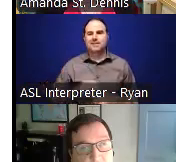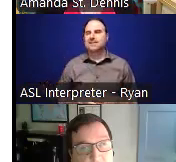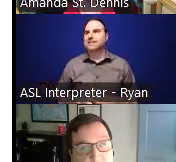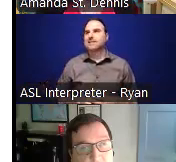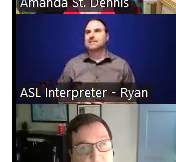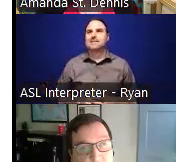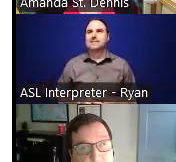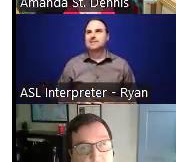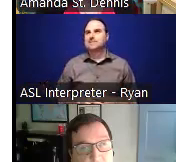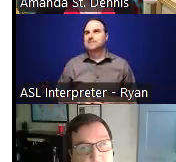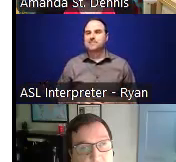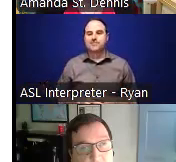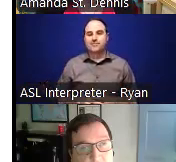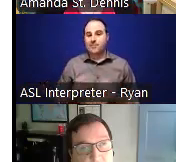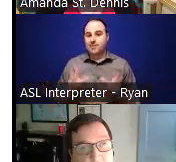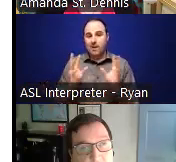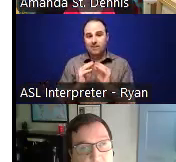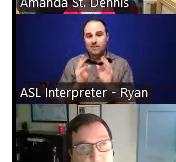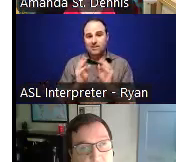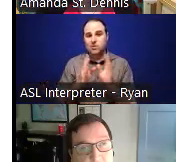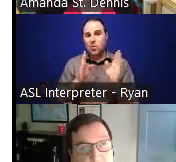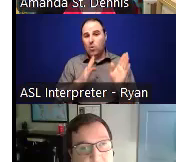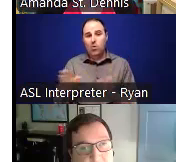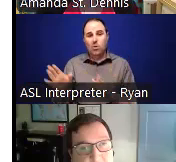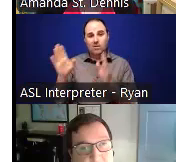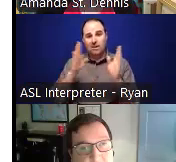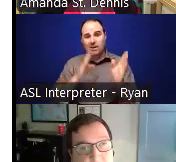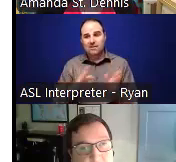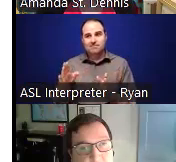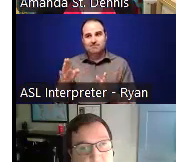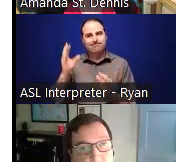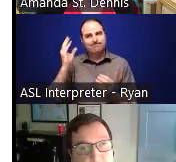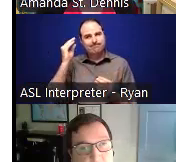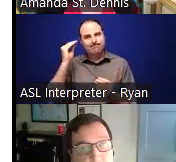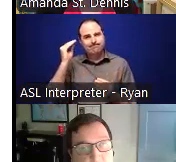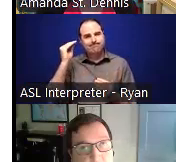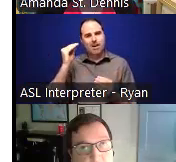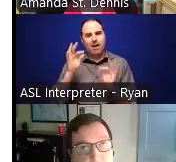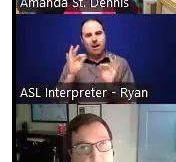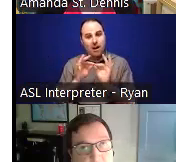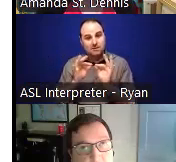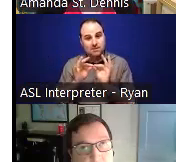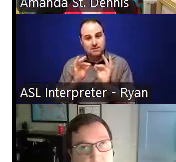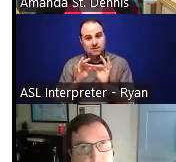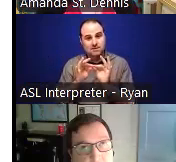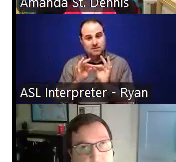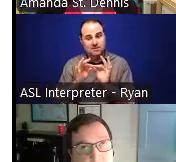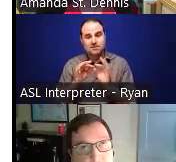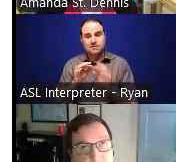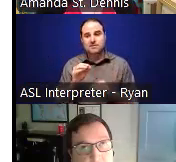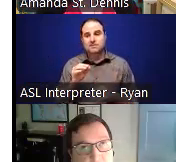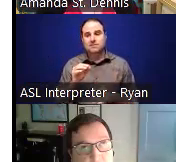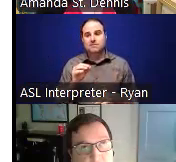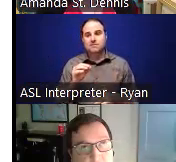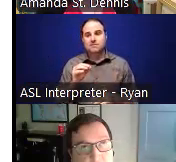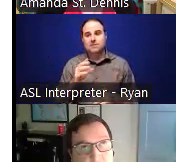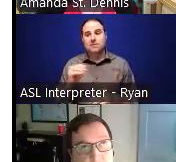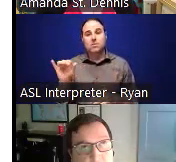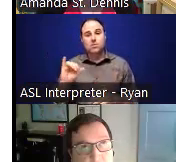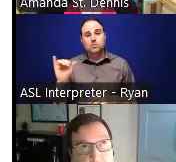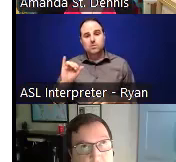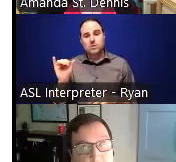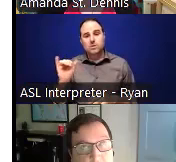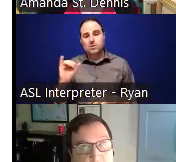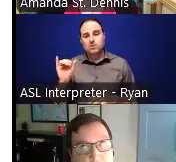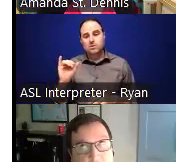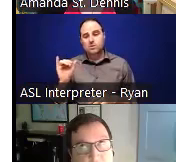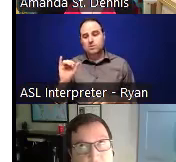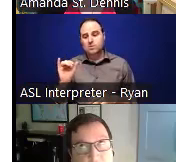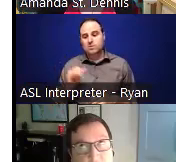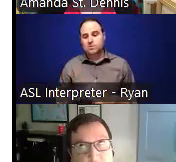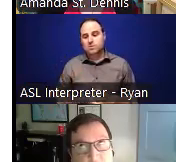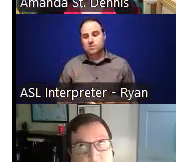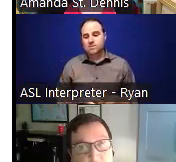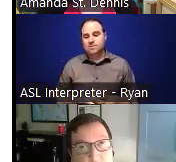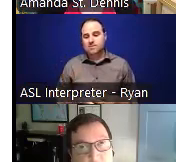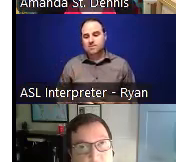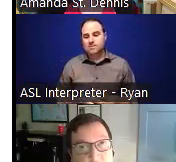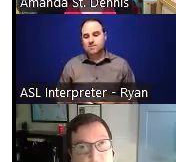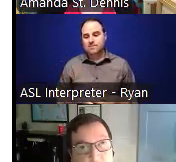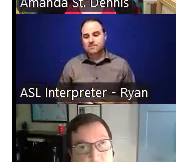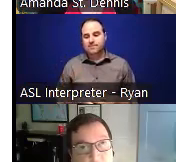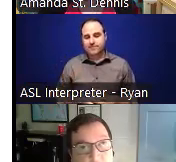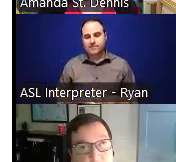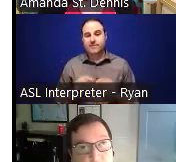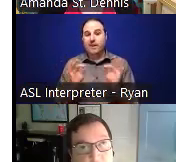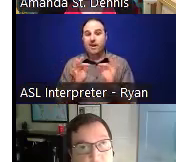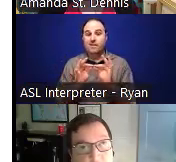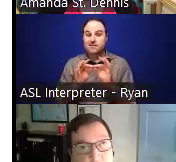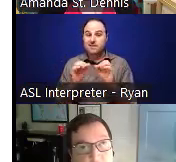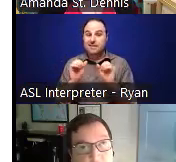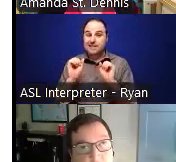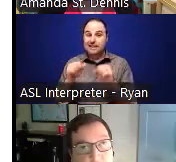conference organizers thinking about costs and the fact that costs can be prohibitive,